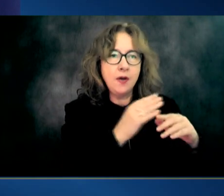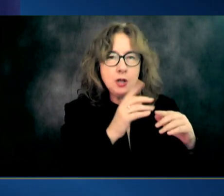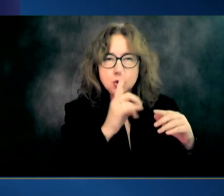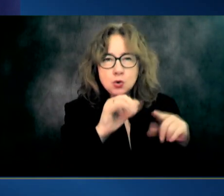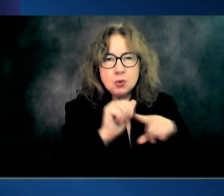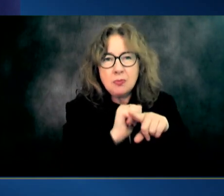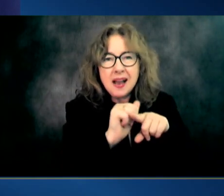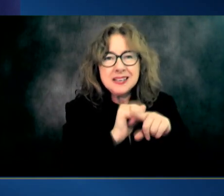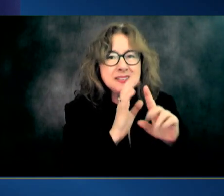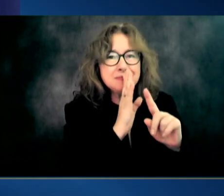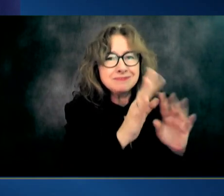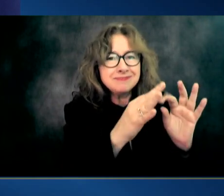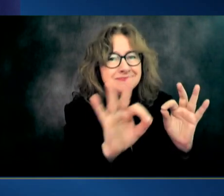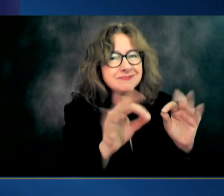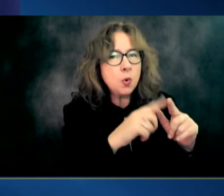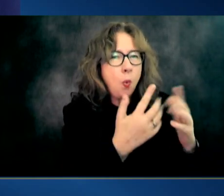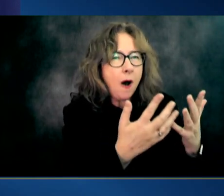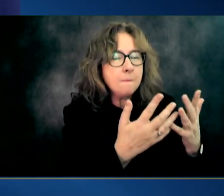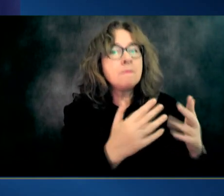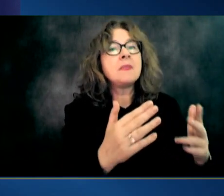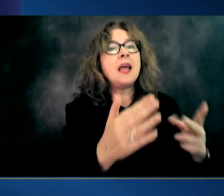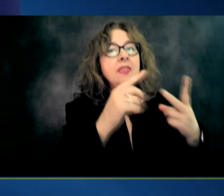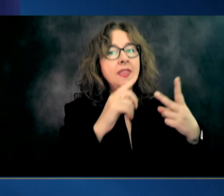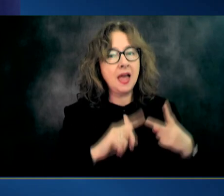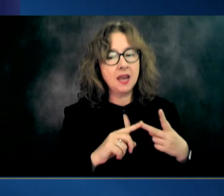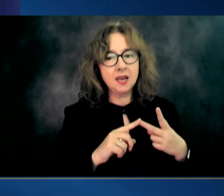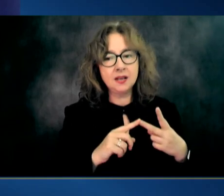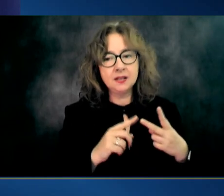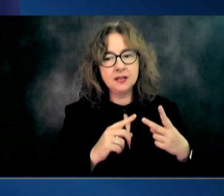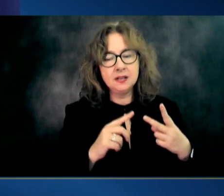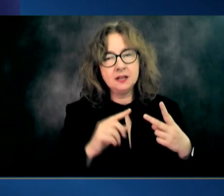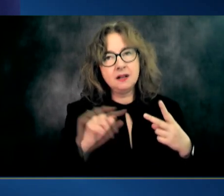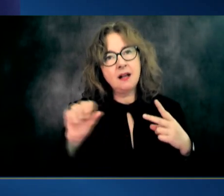And my other question is really about another stigmatized dimension of sickle cell disease,